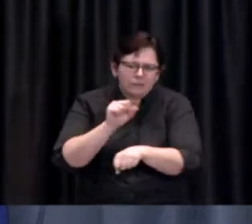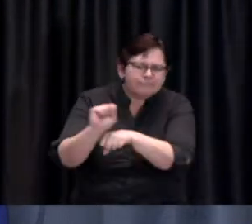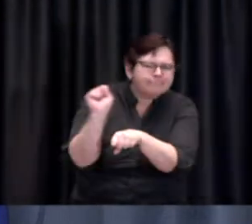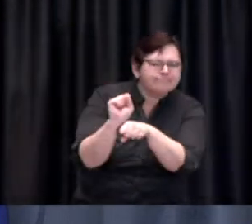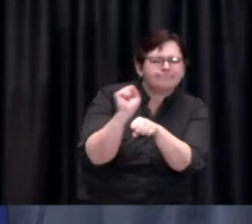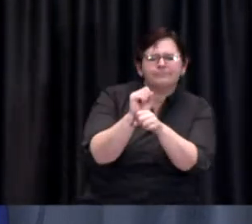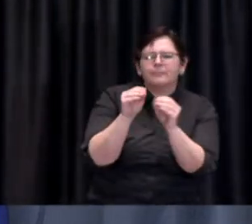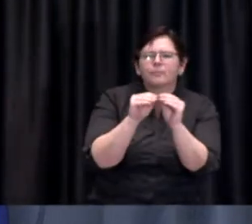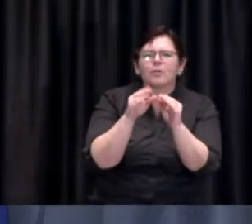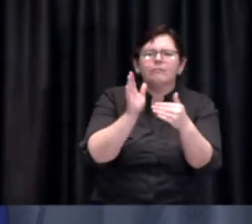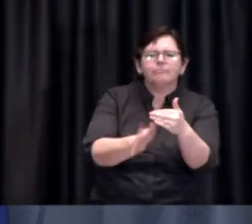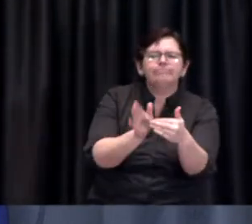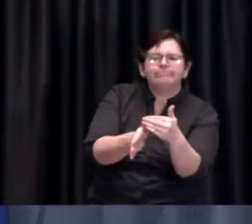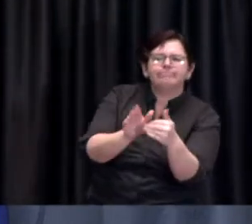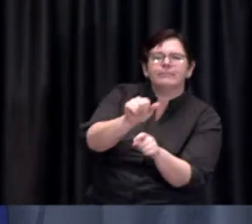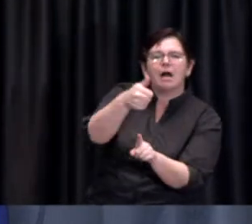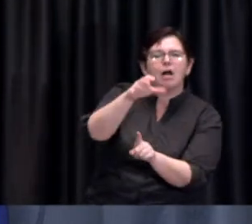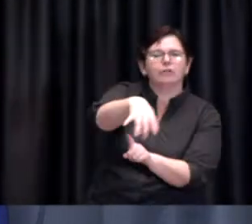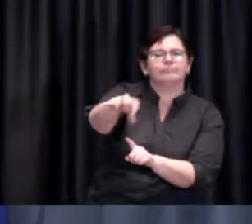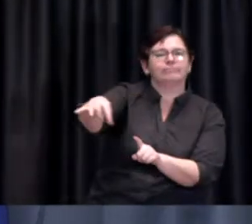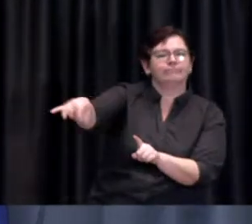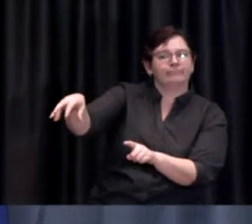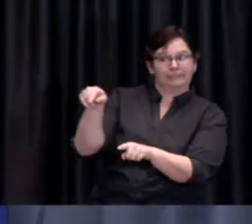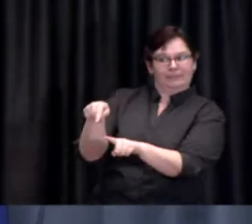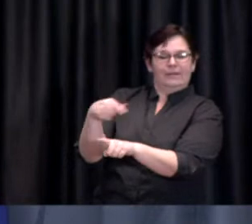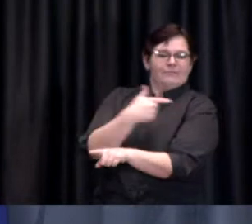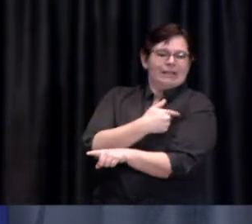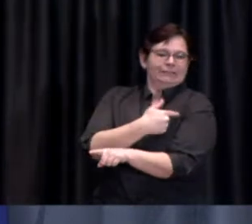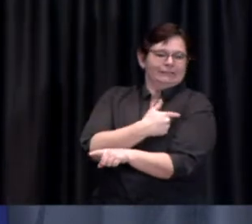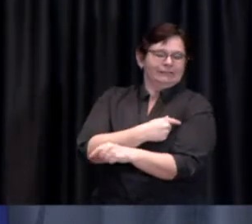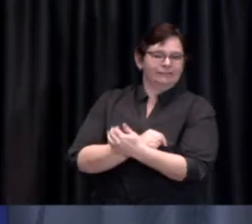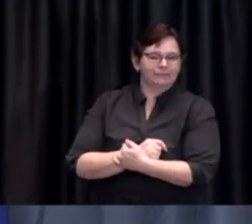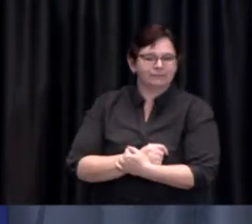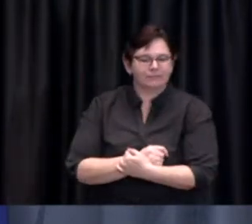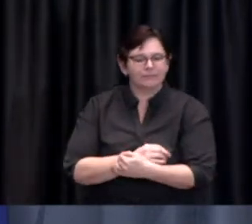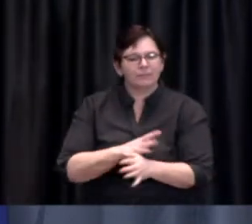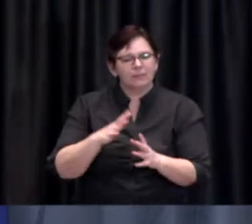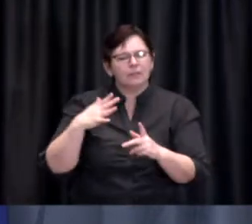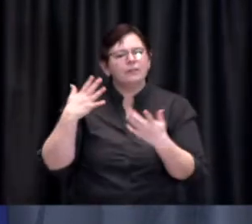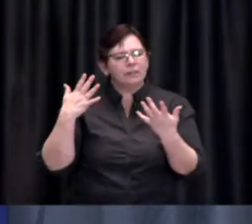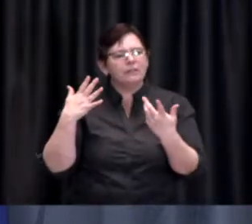But despite all of this optimism, we know that COVID-19 will remain a threat to people in the